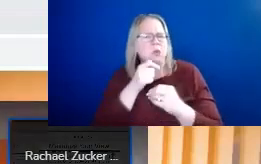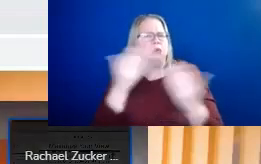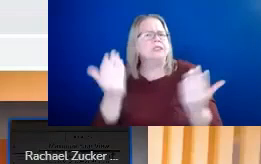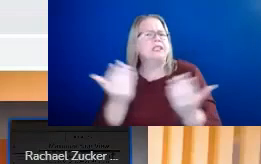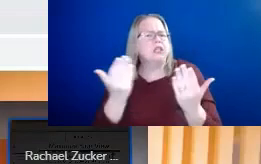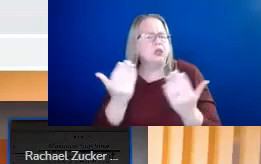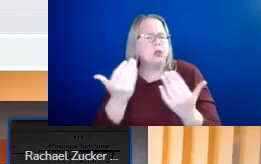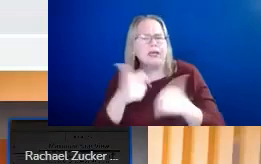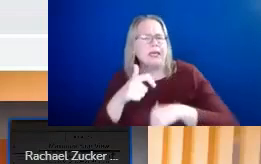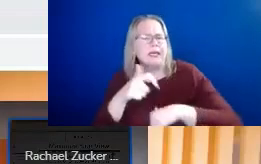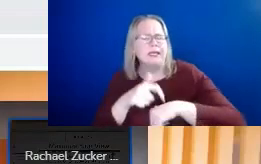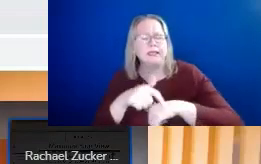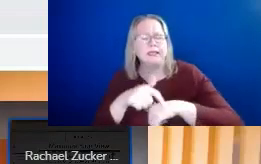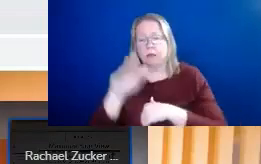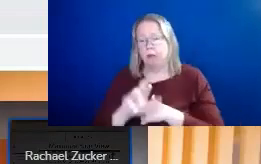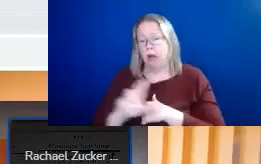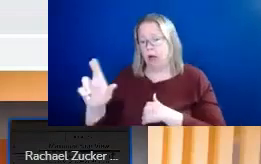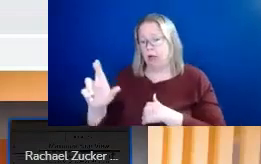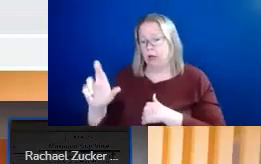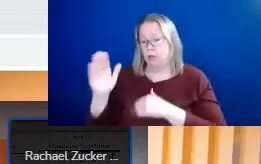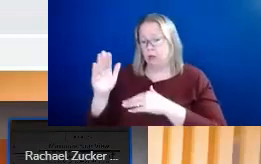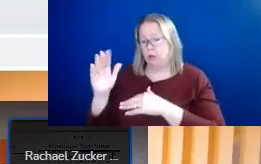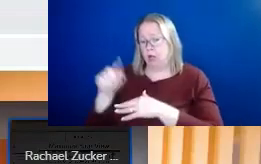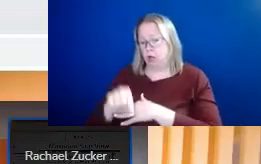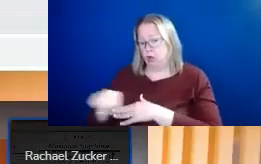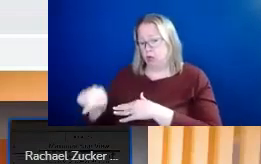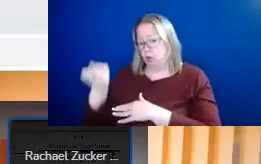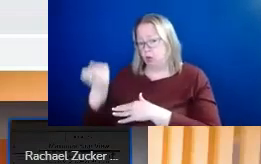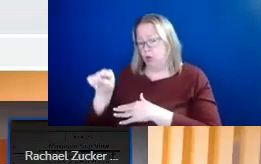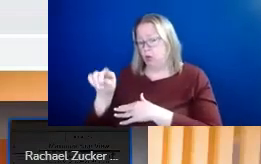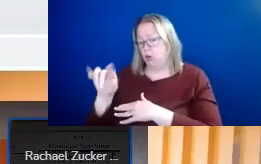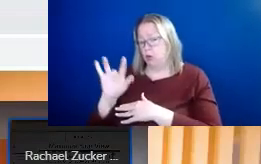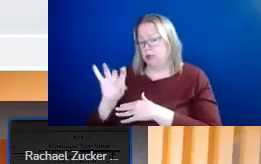in the bottom right corner there is a menu icon 12:25:37 , hover over it and it